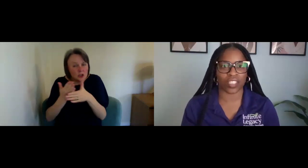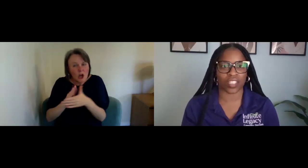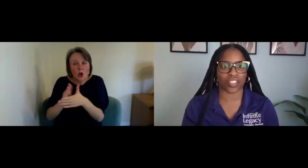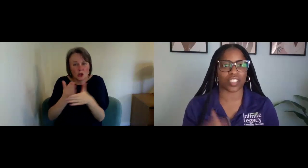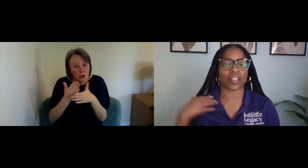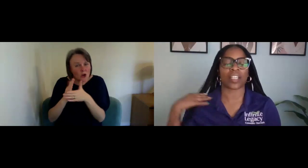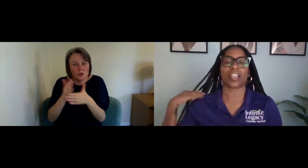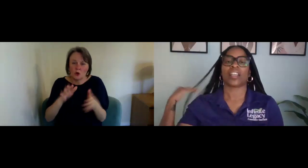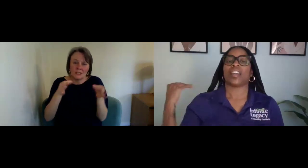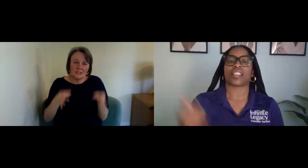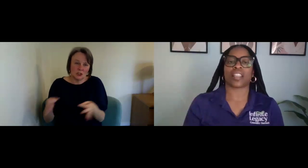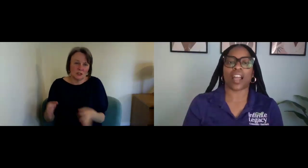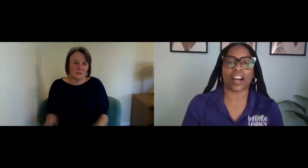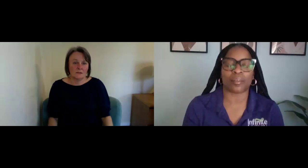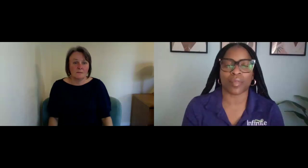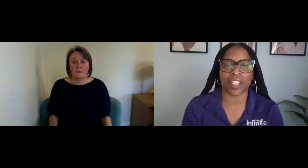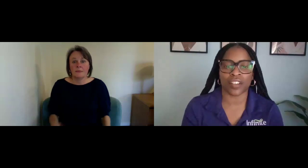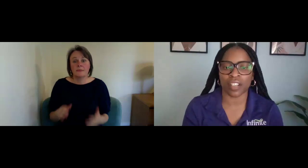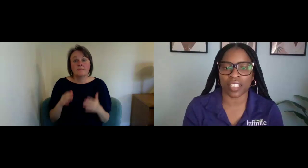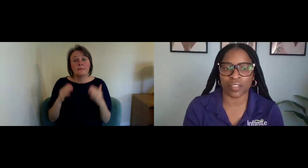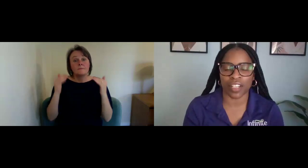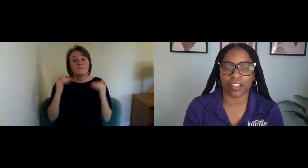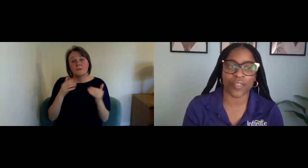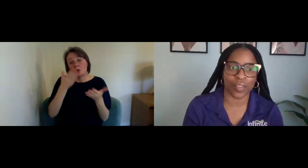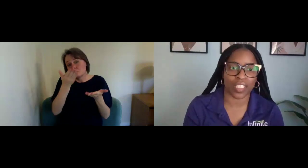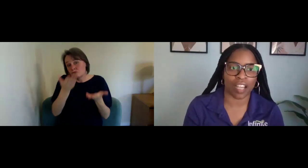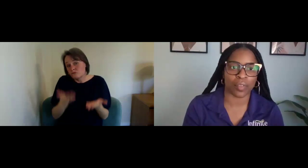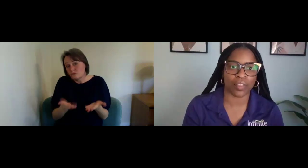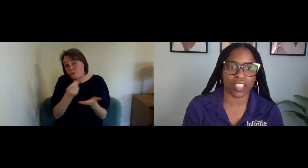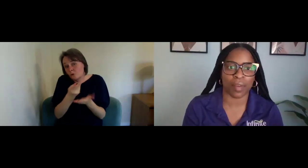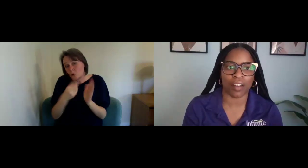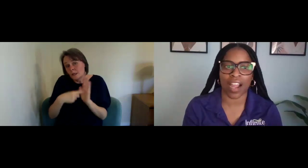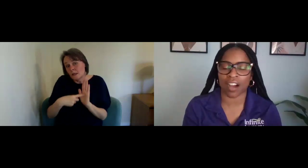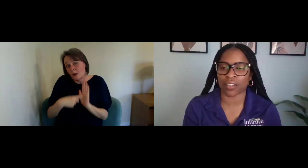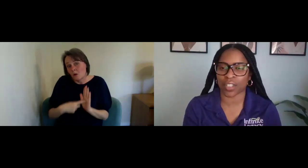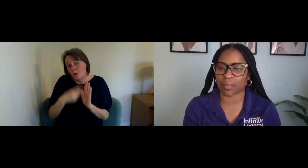decisions. And here are -- a few examples about how you can